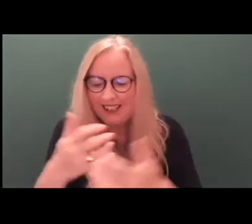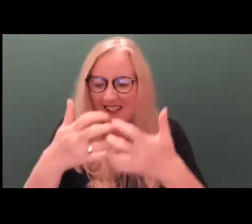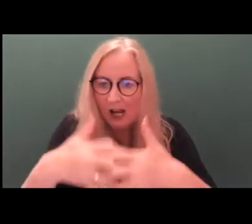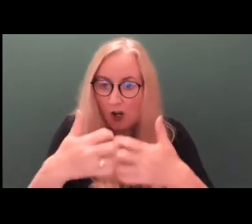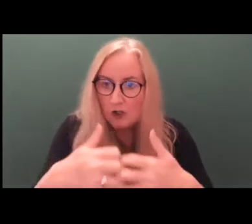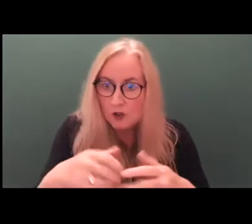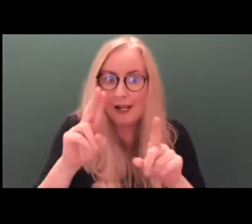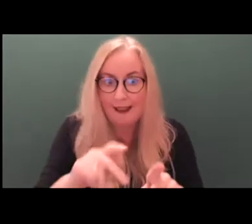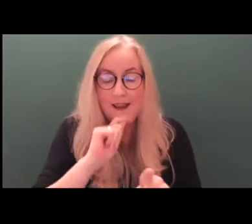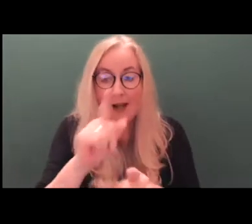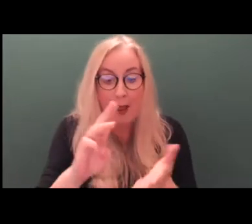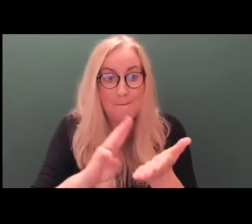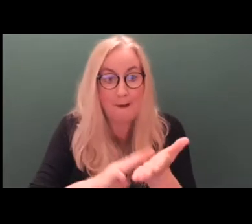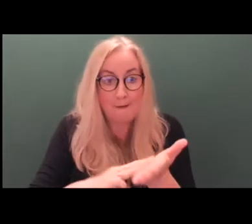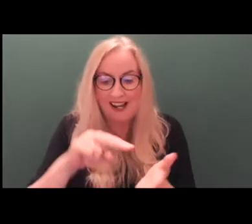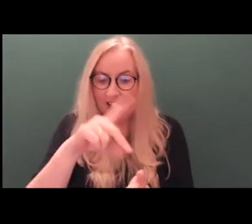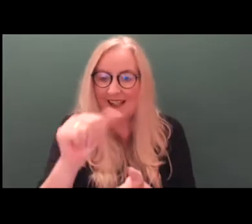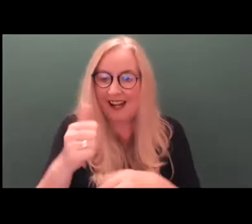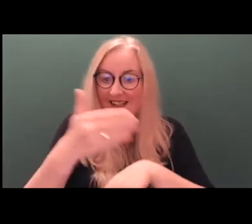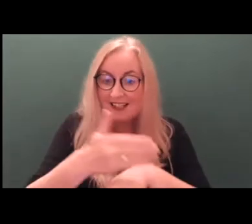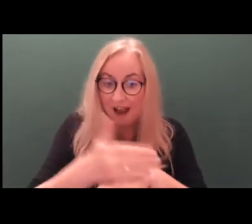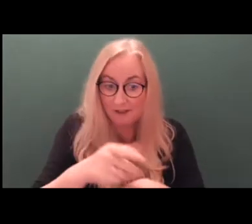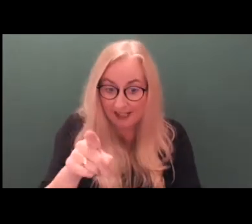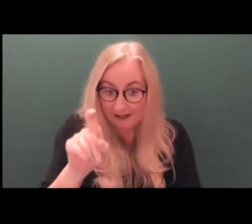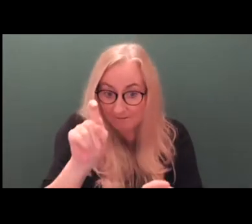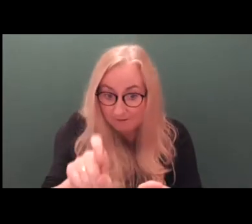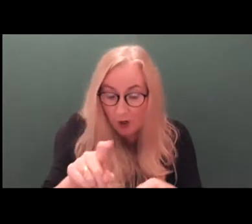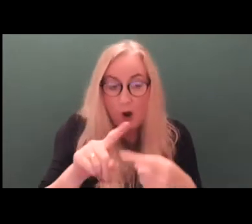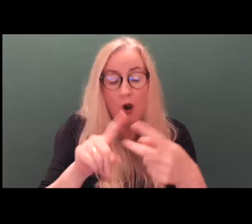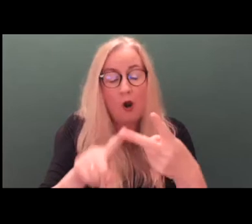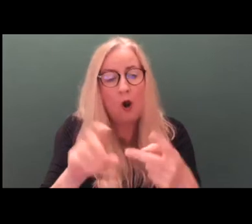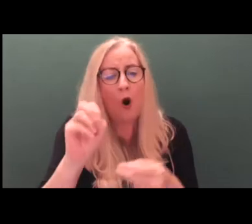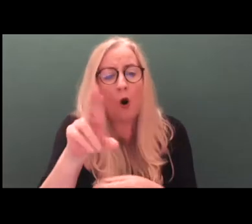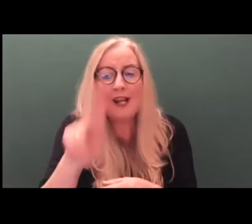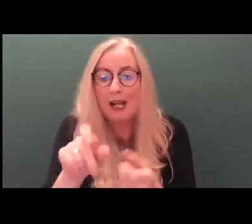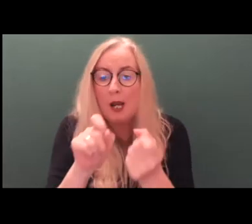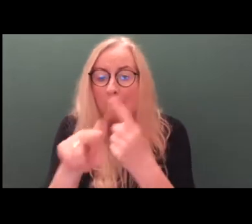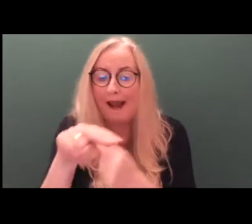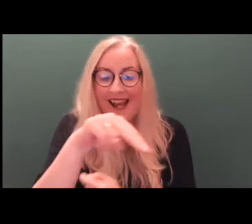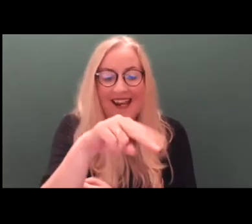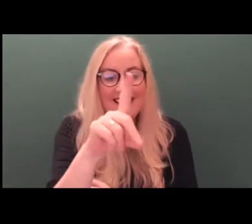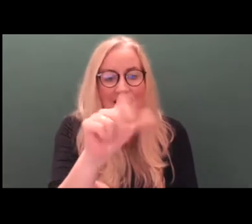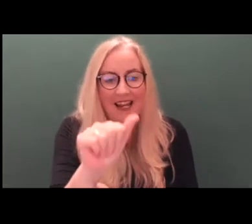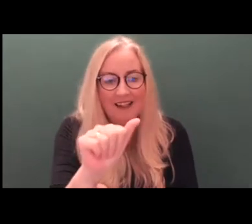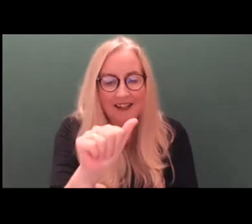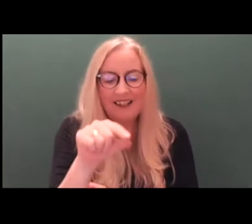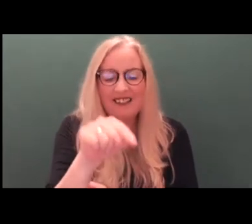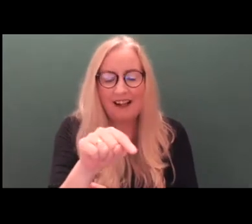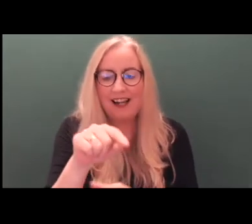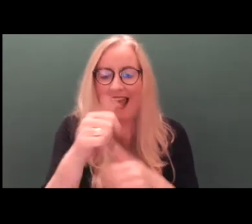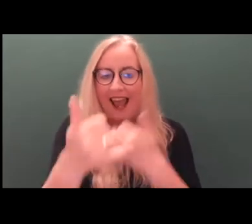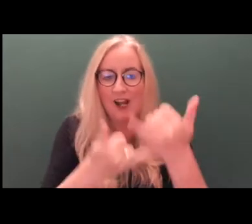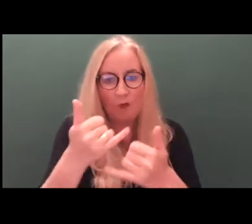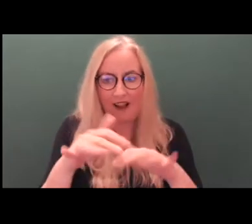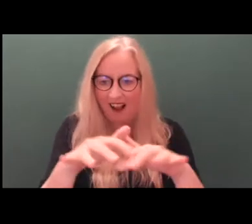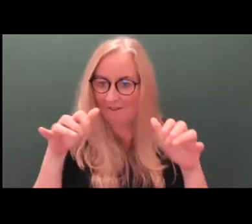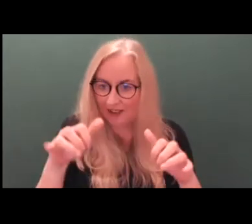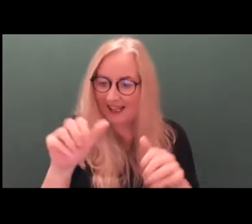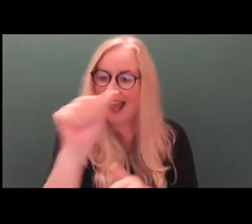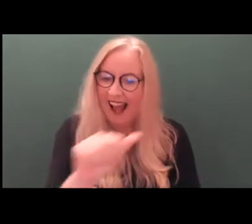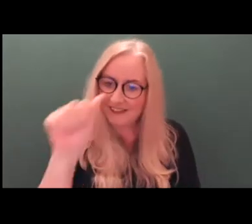a member of the NDA staff in this way, or you can email NDA dot annual conference at NDA.ie.